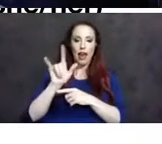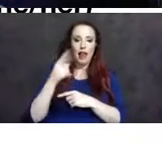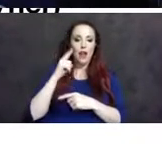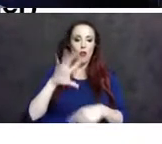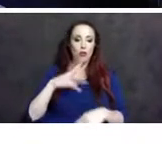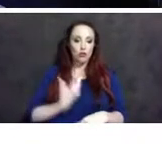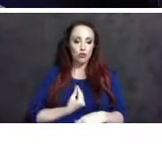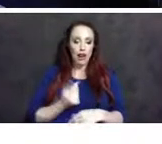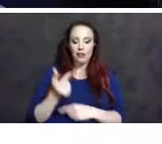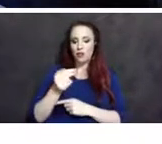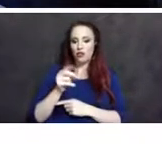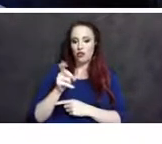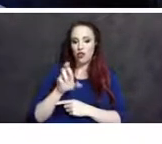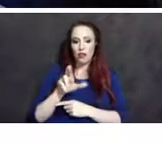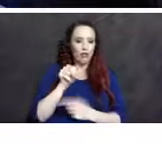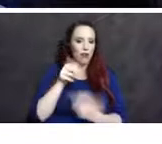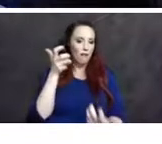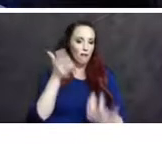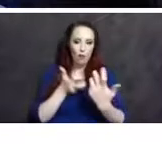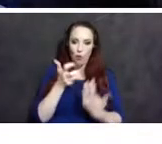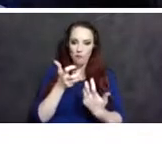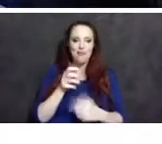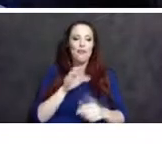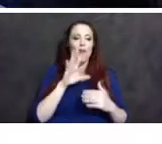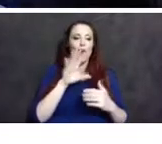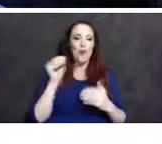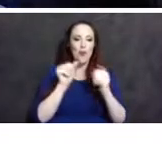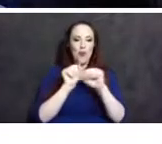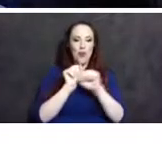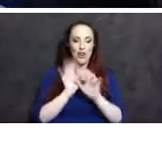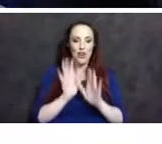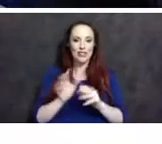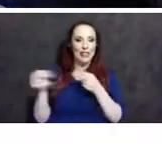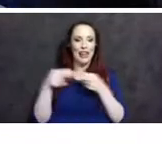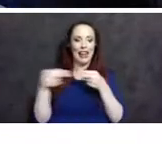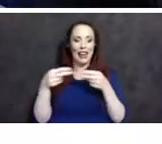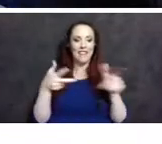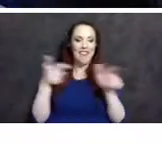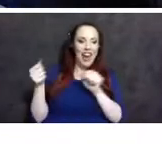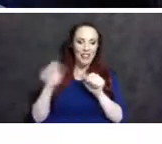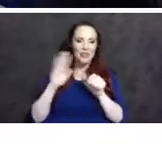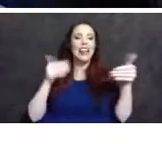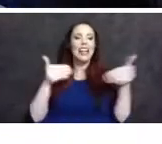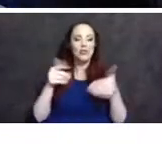The slides are going too fast. But we'll introduce them in a moment.